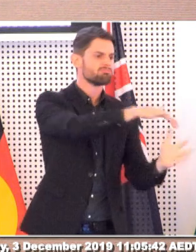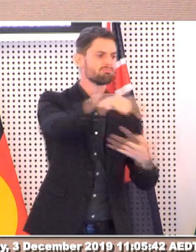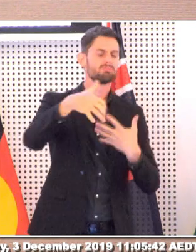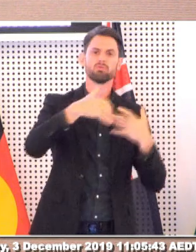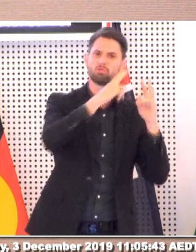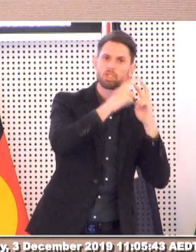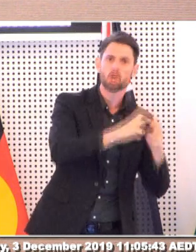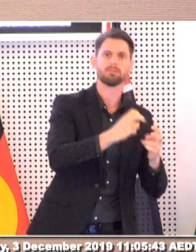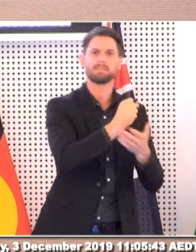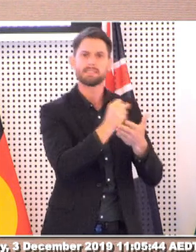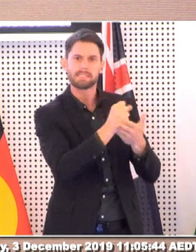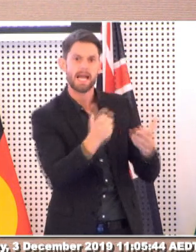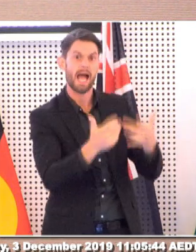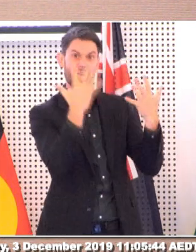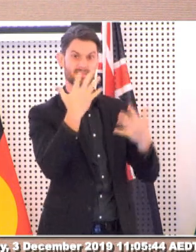in terms of collecting data.